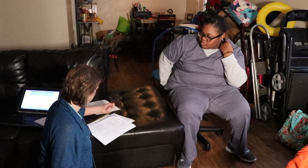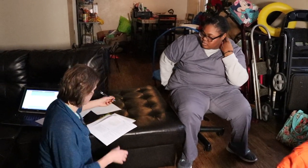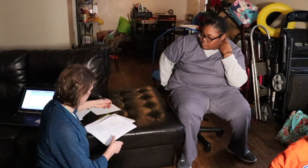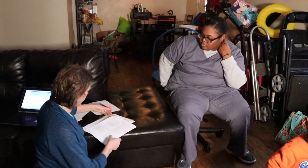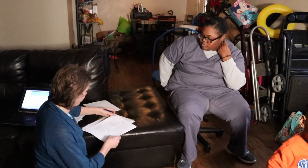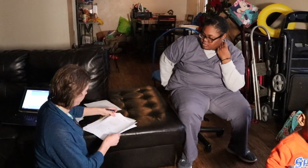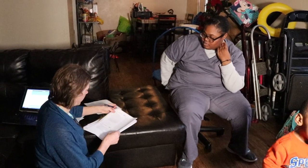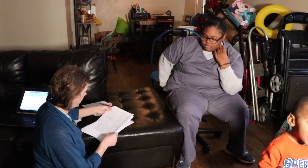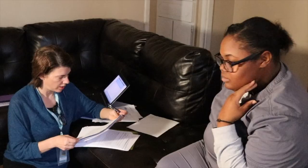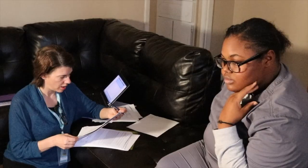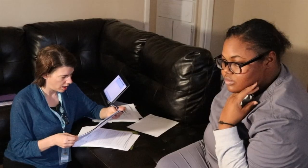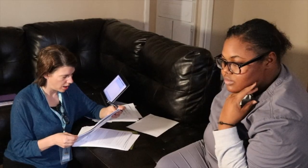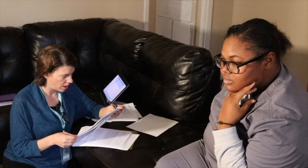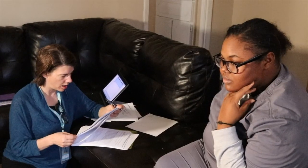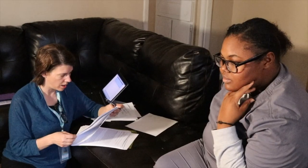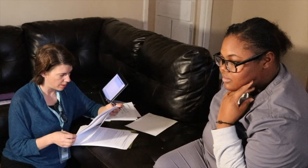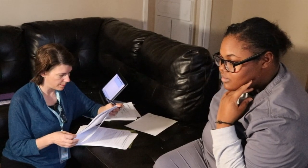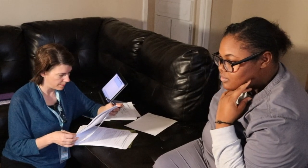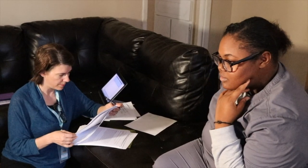Cayden-naaah..... Gwenn and Rachel-naah